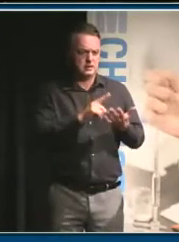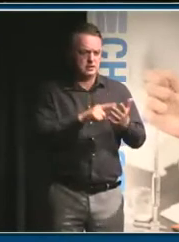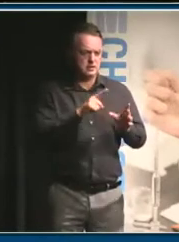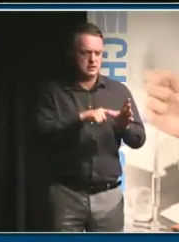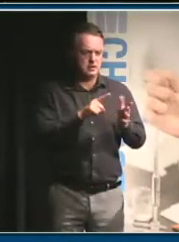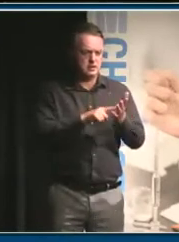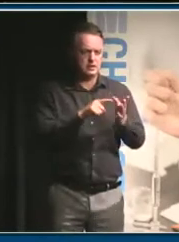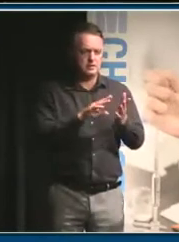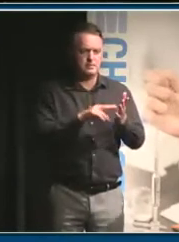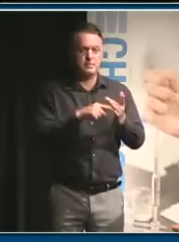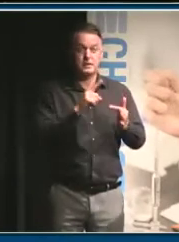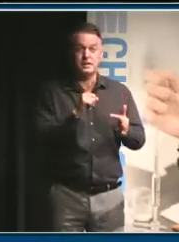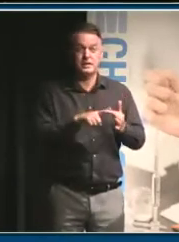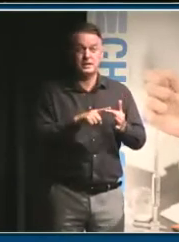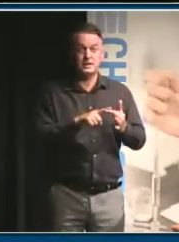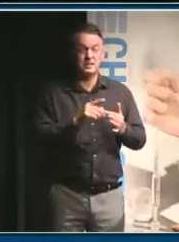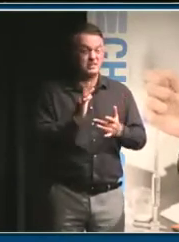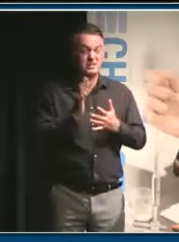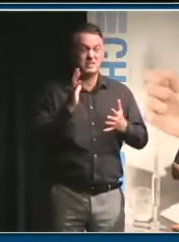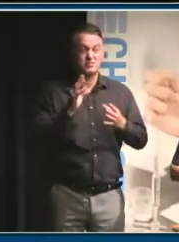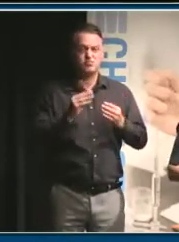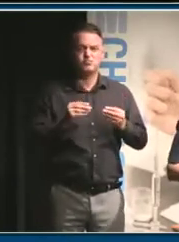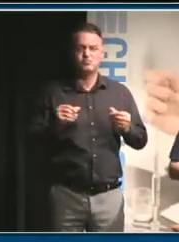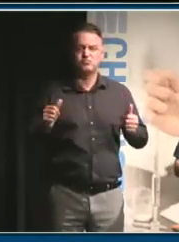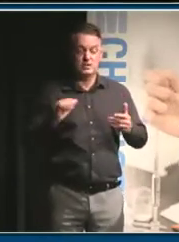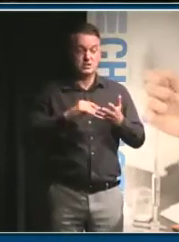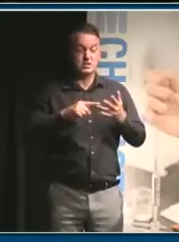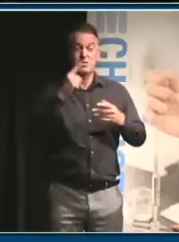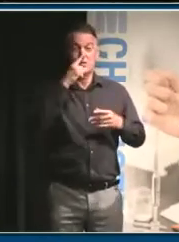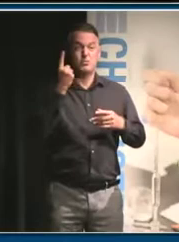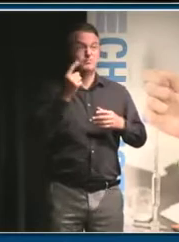of a sudden it wasn't in products anymore and so the orange growers “John what are we going to do?”